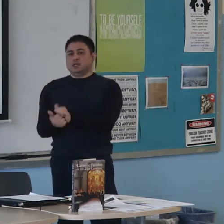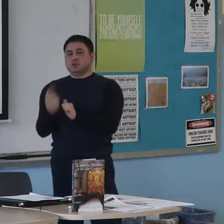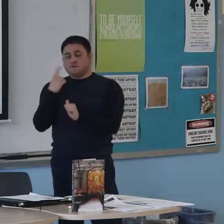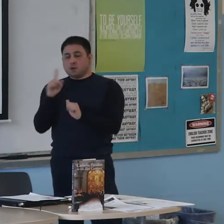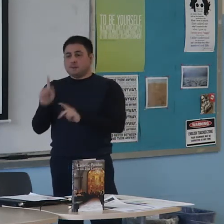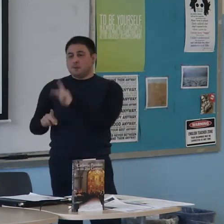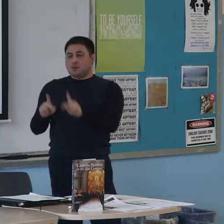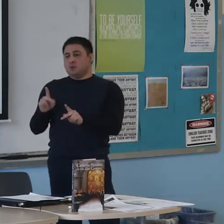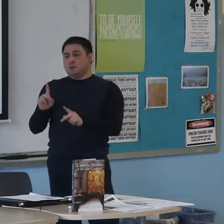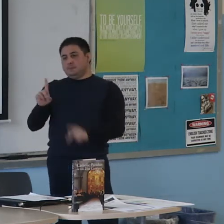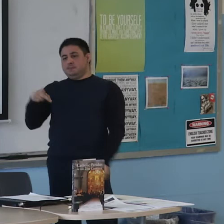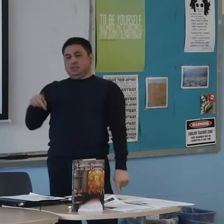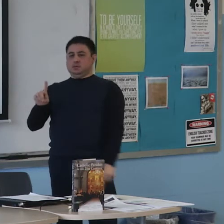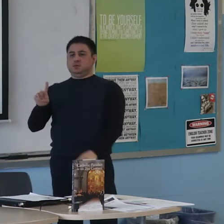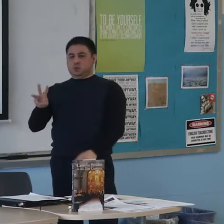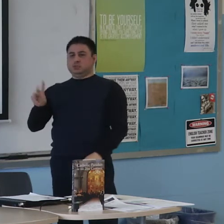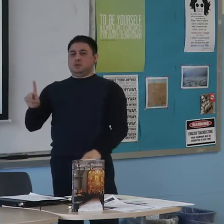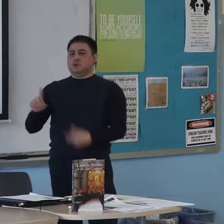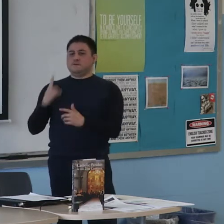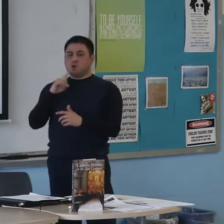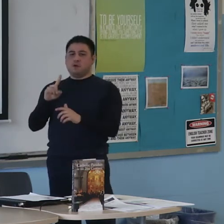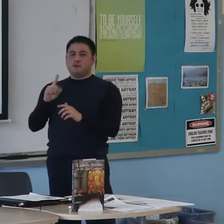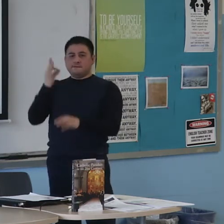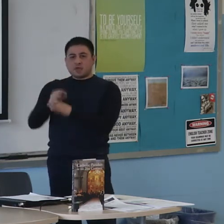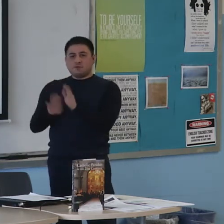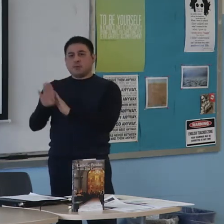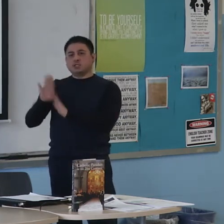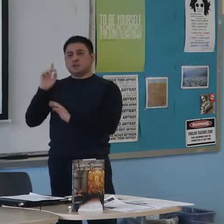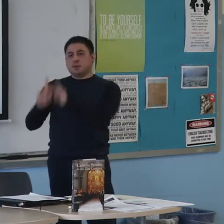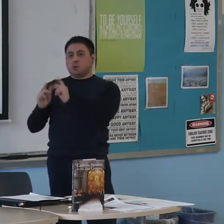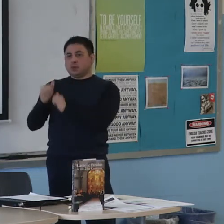disability who participated in Faith Formation for adults?" 83%, very good,